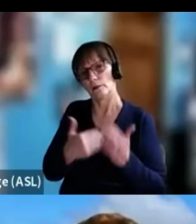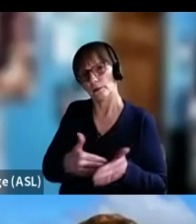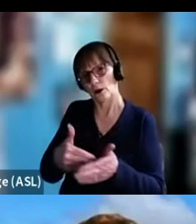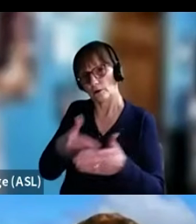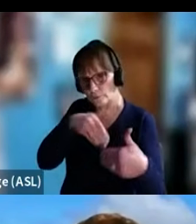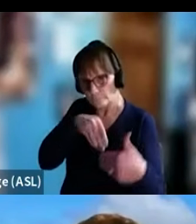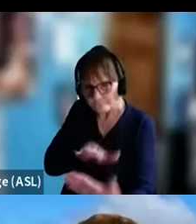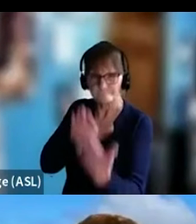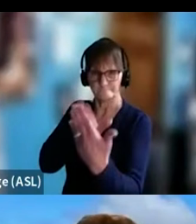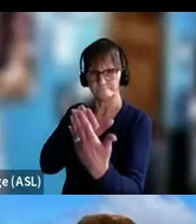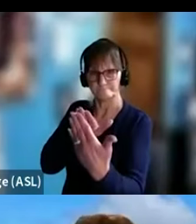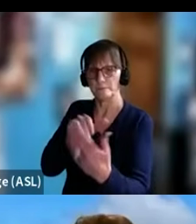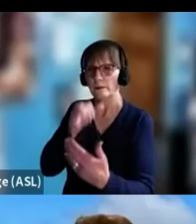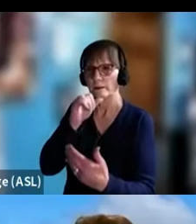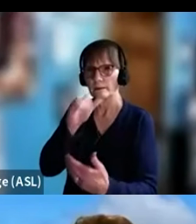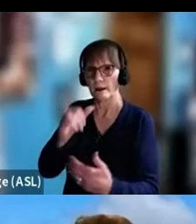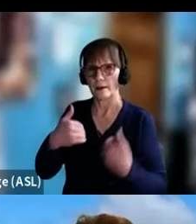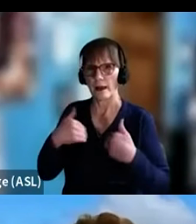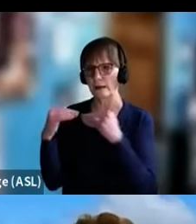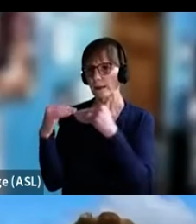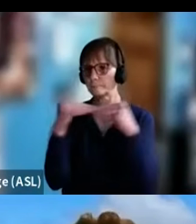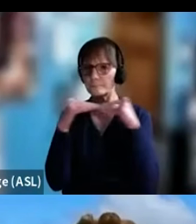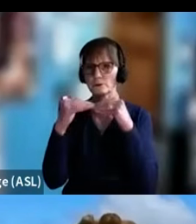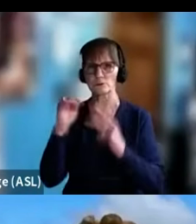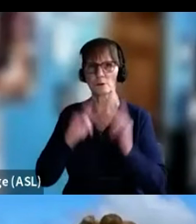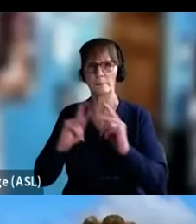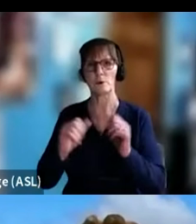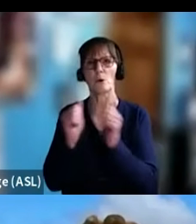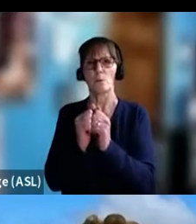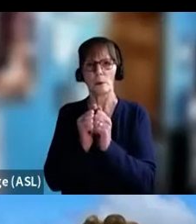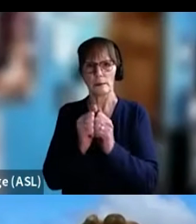is not having peers or people with lived experience at the decision making tables,